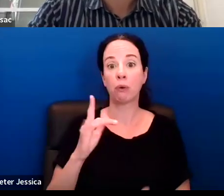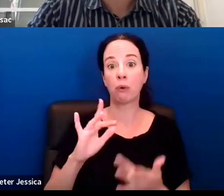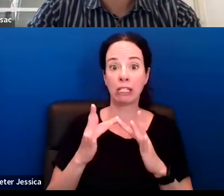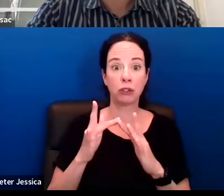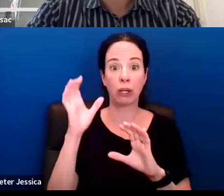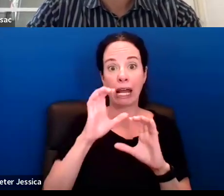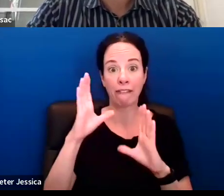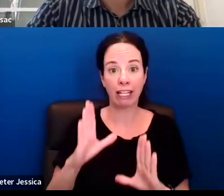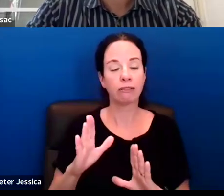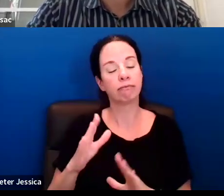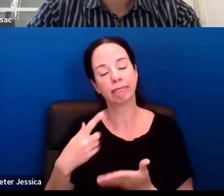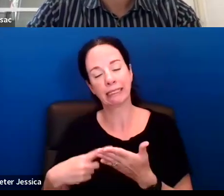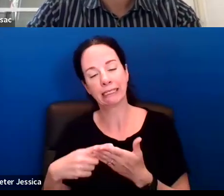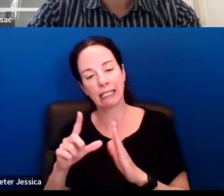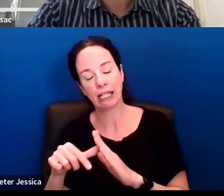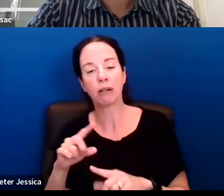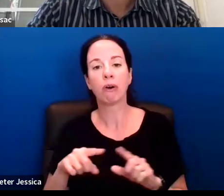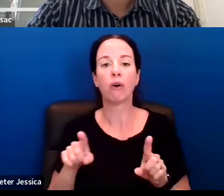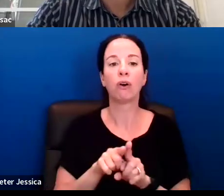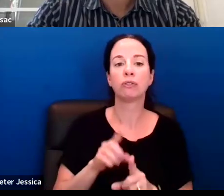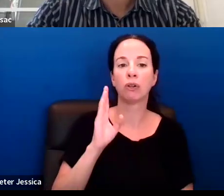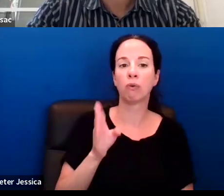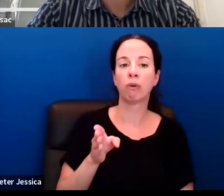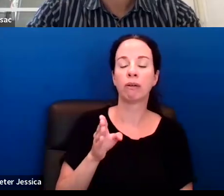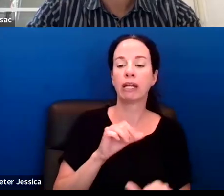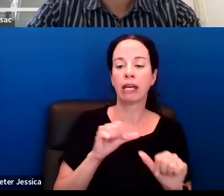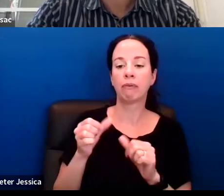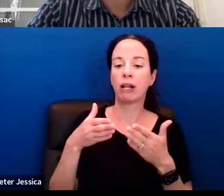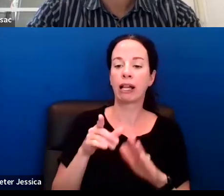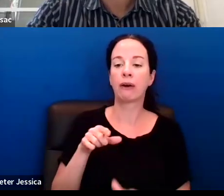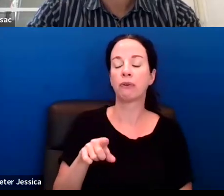and we'll get to that later, then we also are going to be able to allow you to the back end,